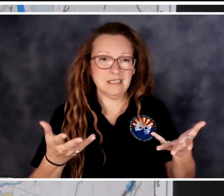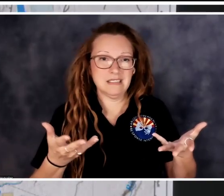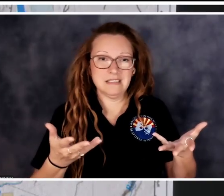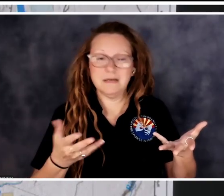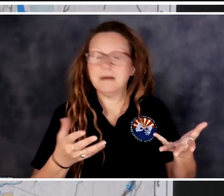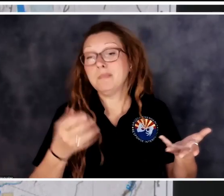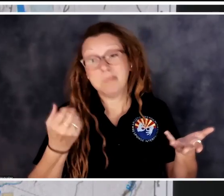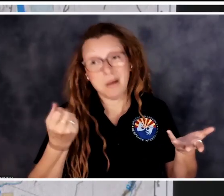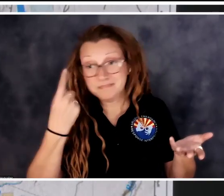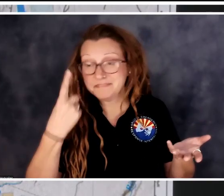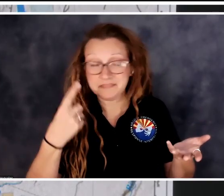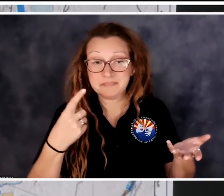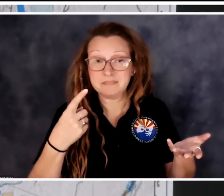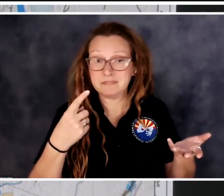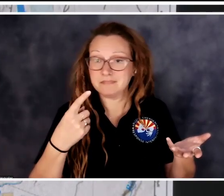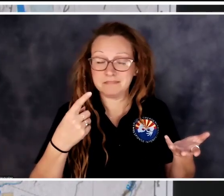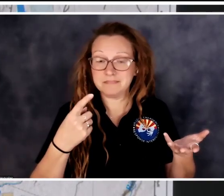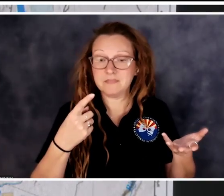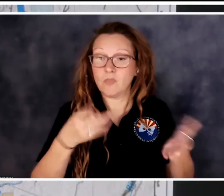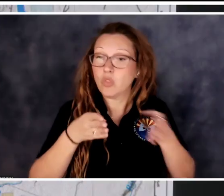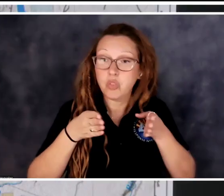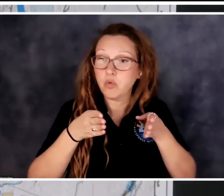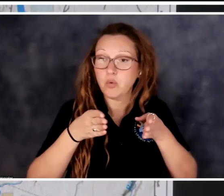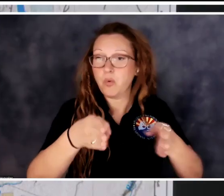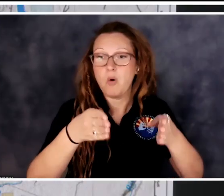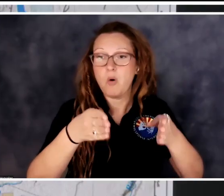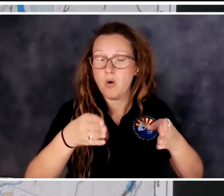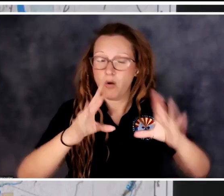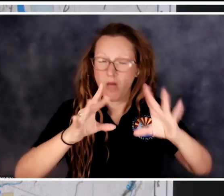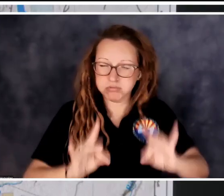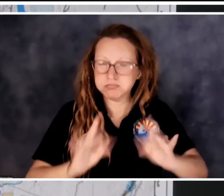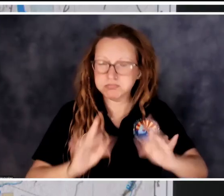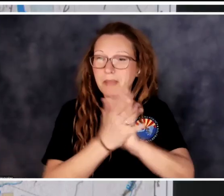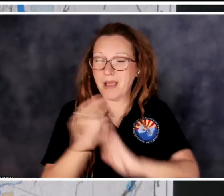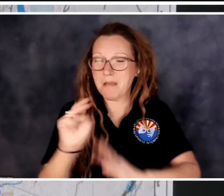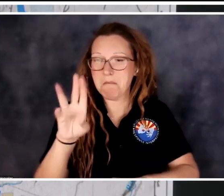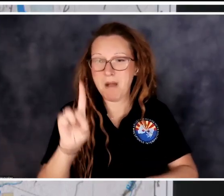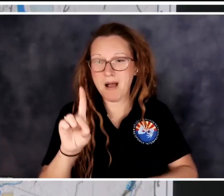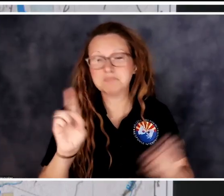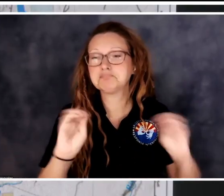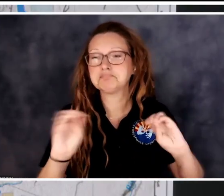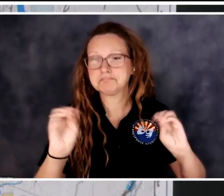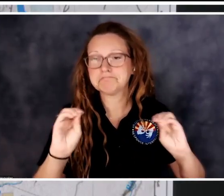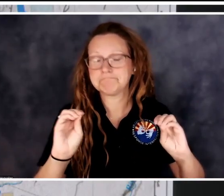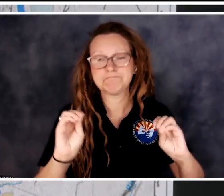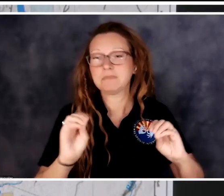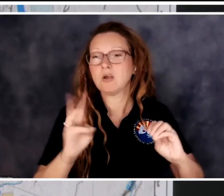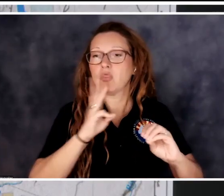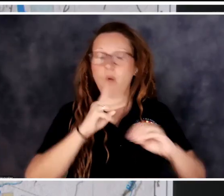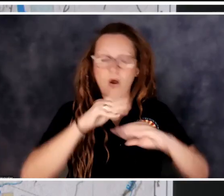But as dry as things were, that water sheeted off the roads